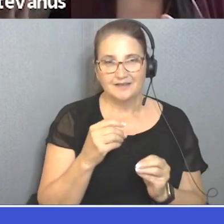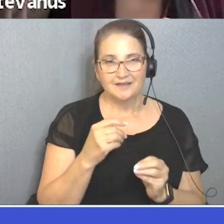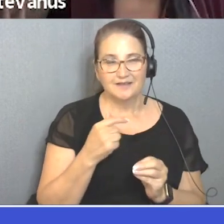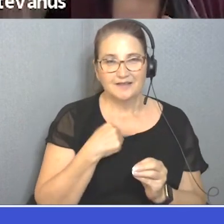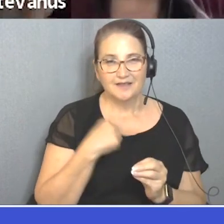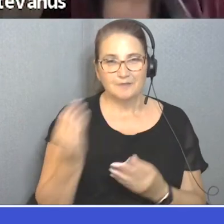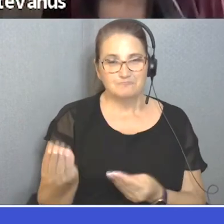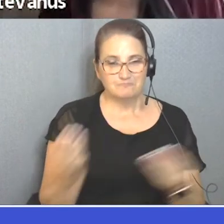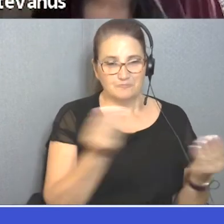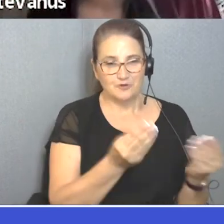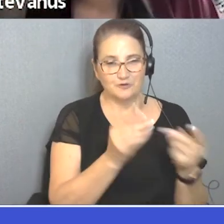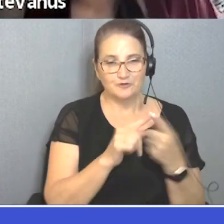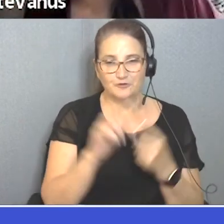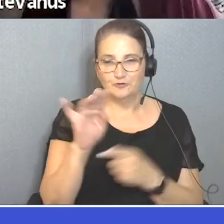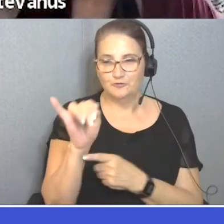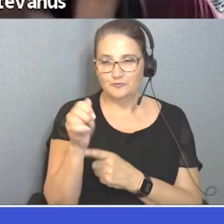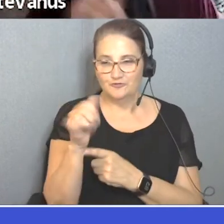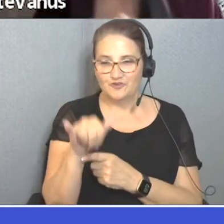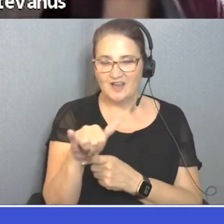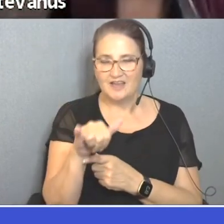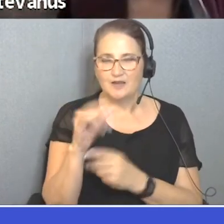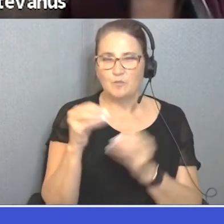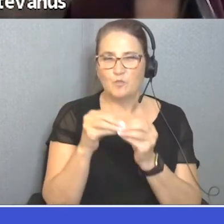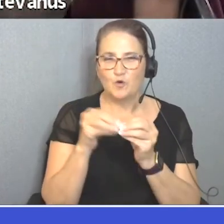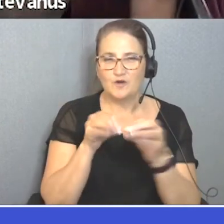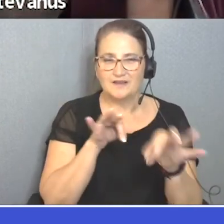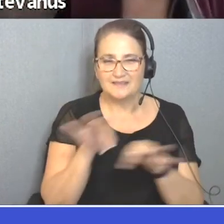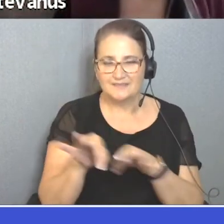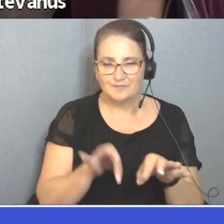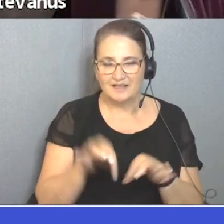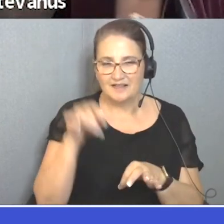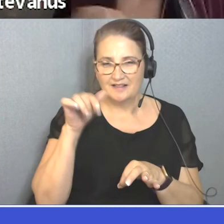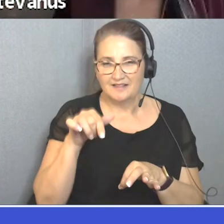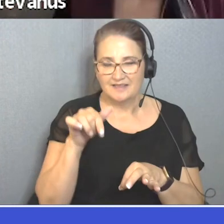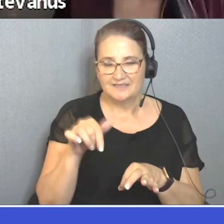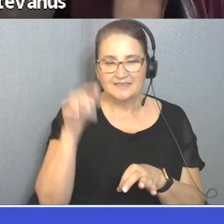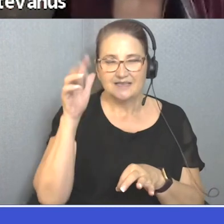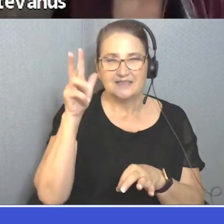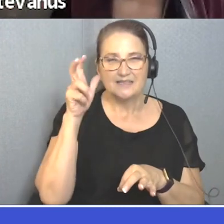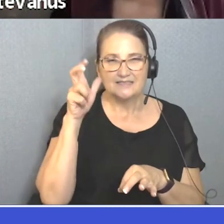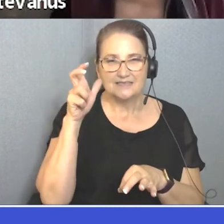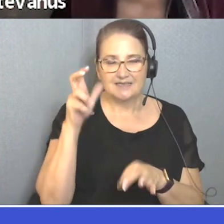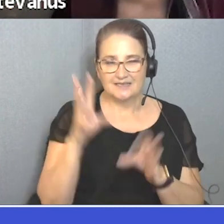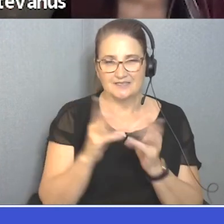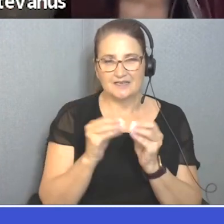listening session. And I would just -- I'll pass it off to Jay, he's going to help us walk through some of these listening